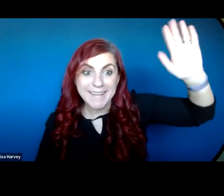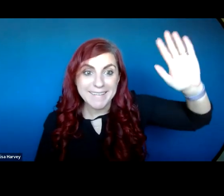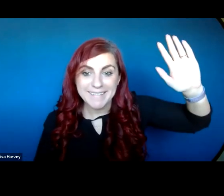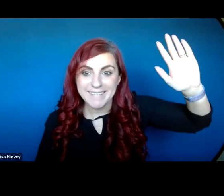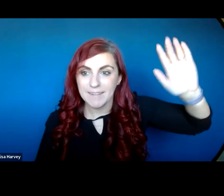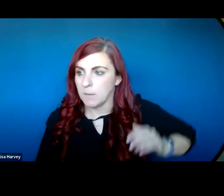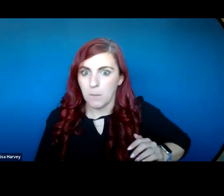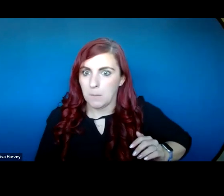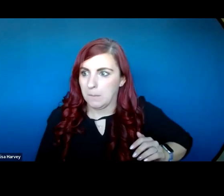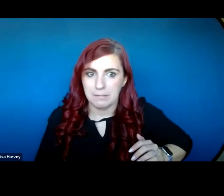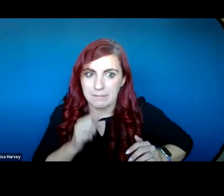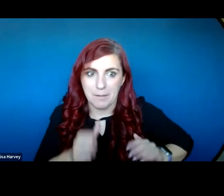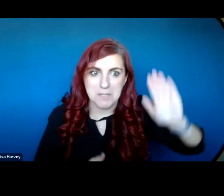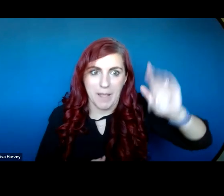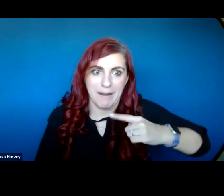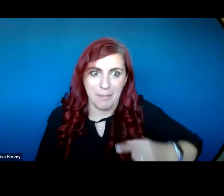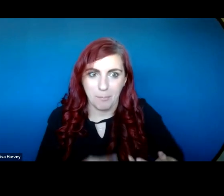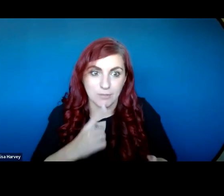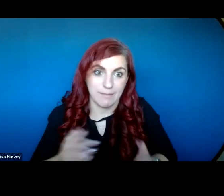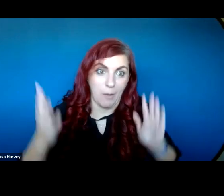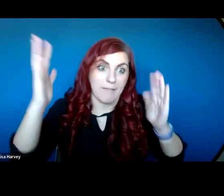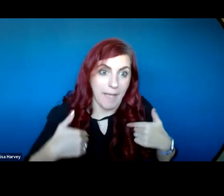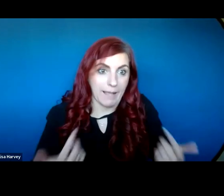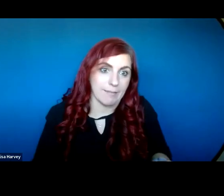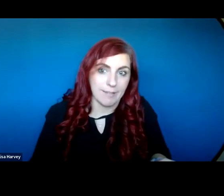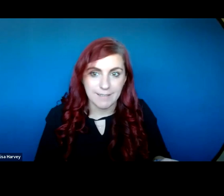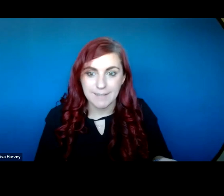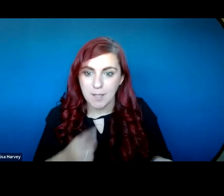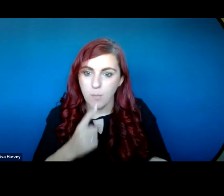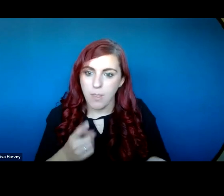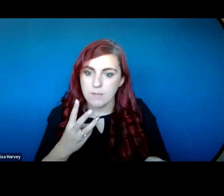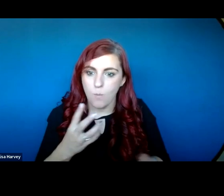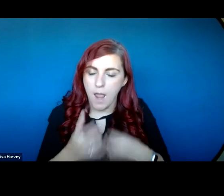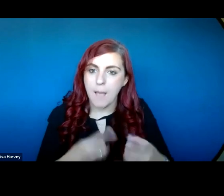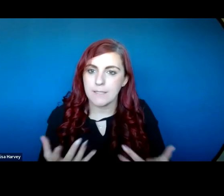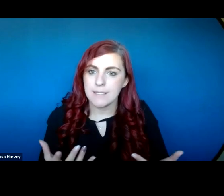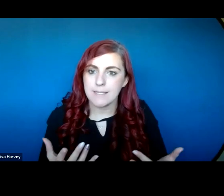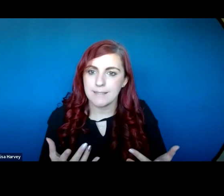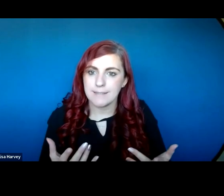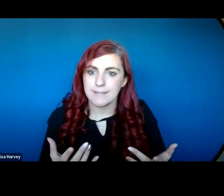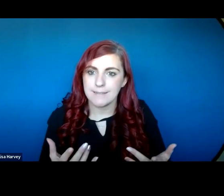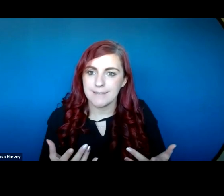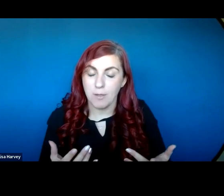They don't know me, but you know, that's one aspect of it, it's amusing.